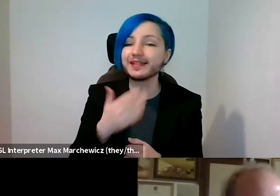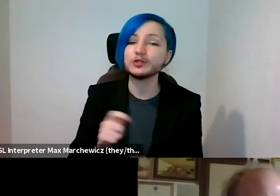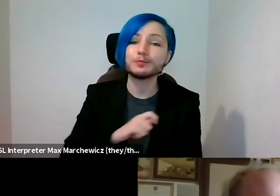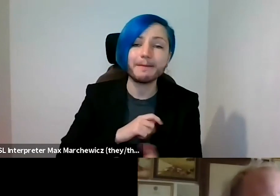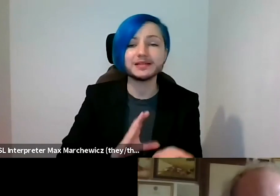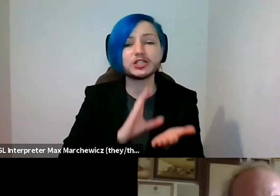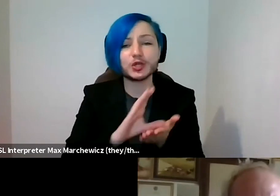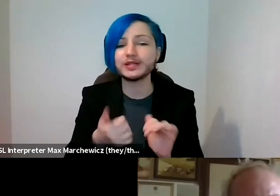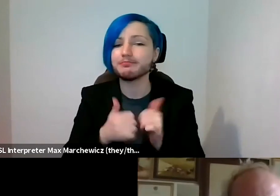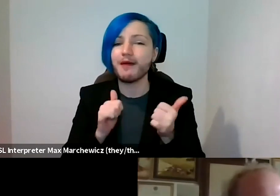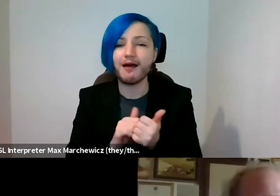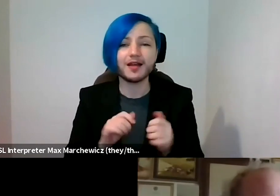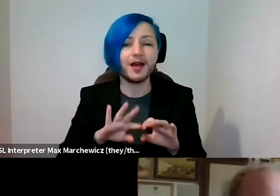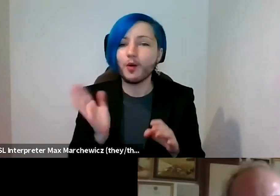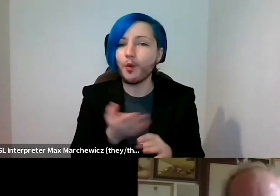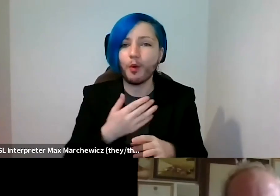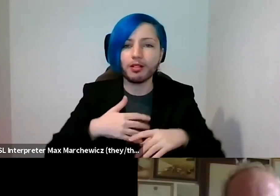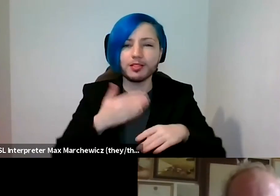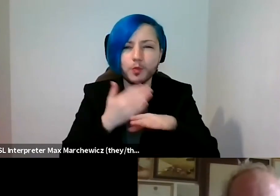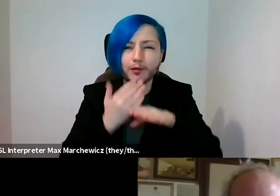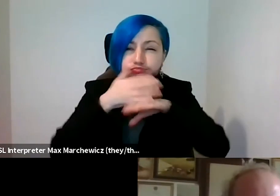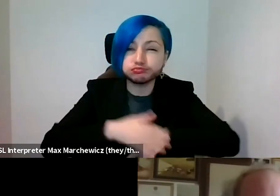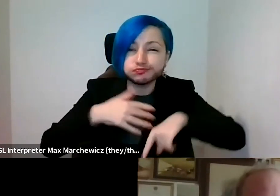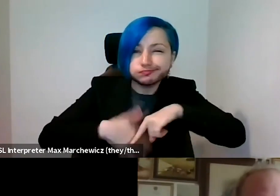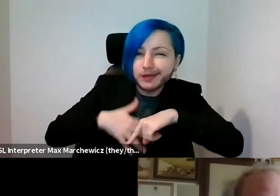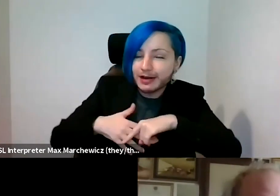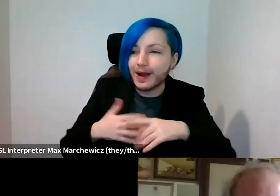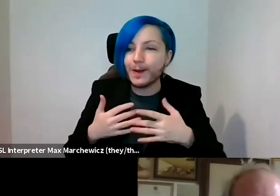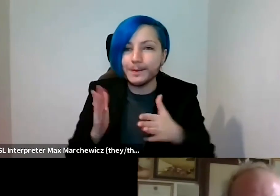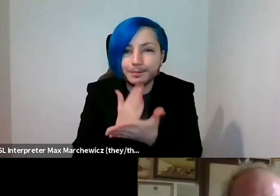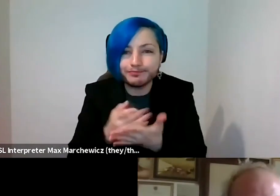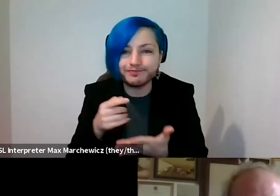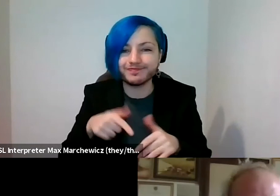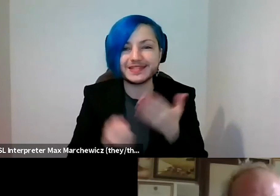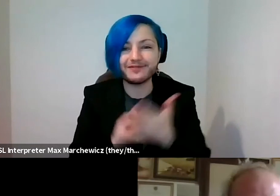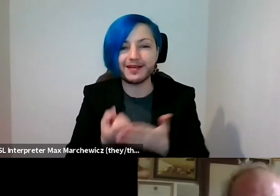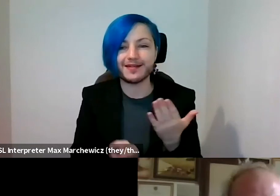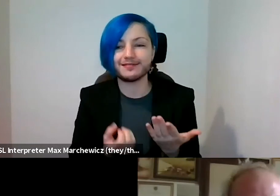and folks behind the scenes making all this happen. So have a smashing afternoon,